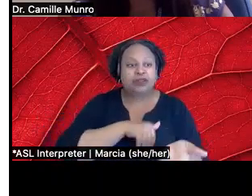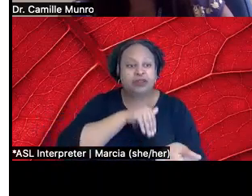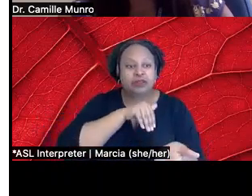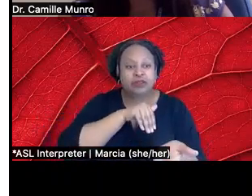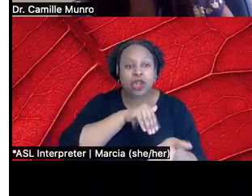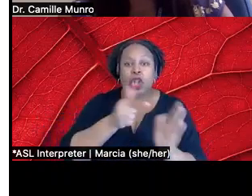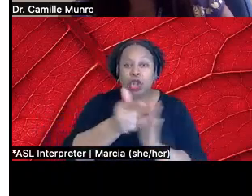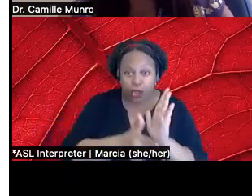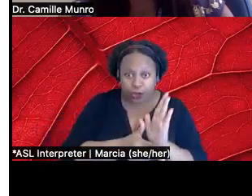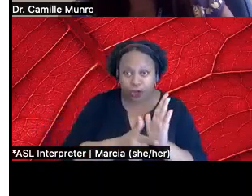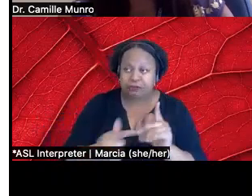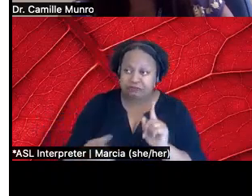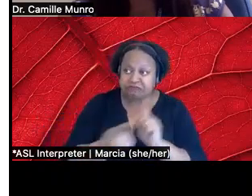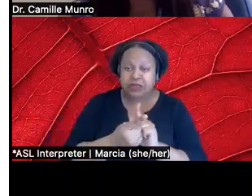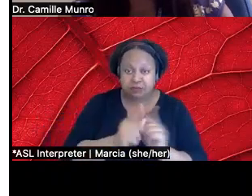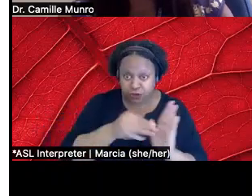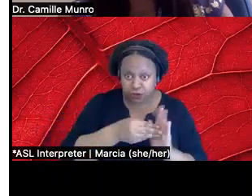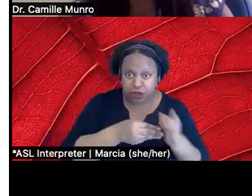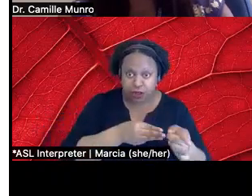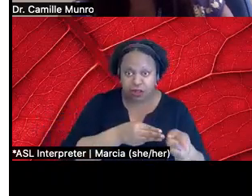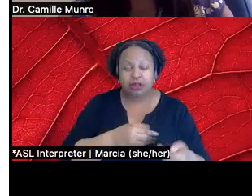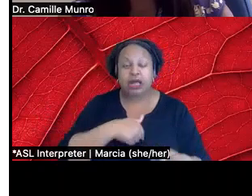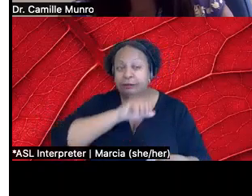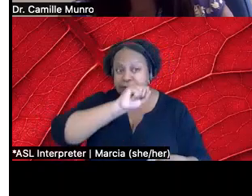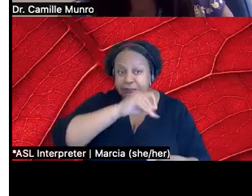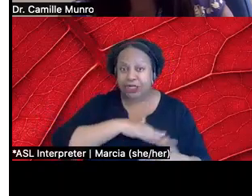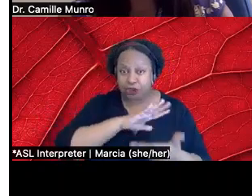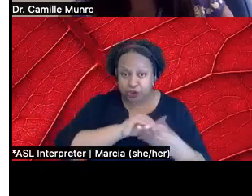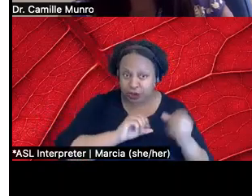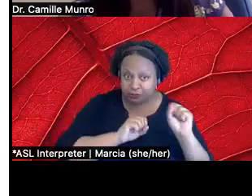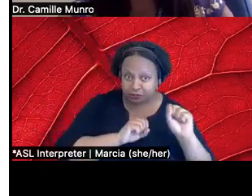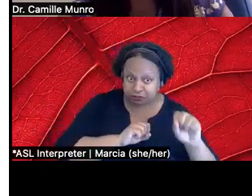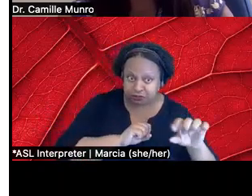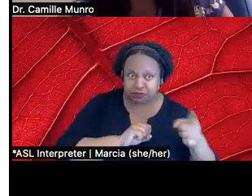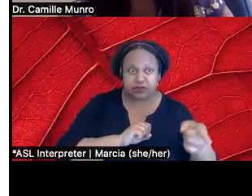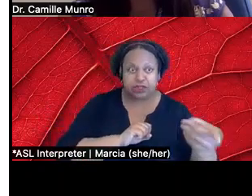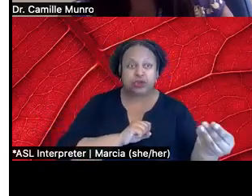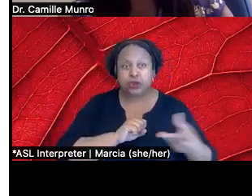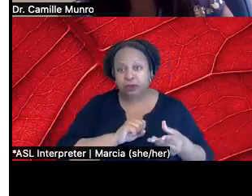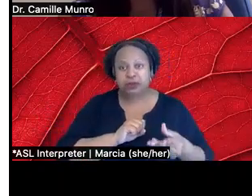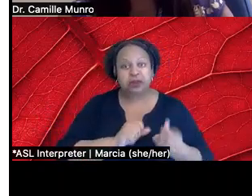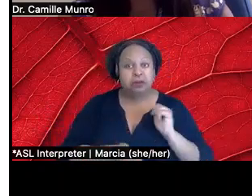After hearing my story, you explained that most physicians are not protected by your